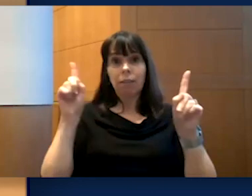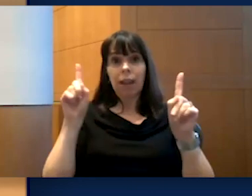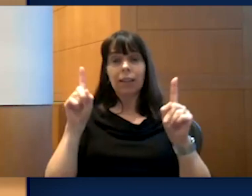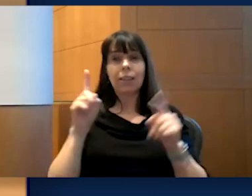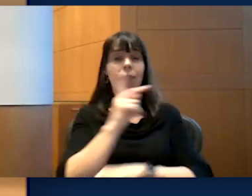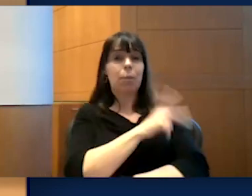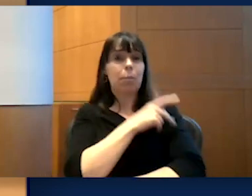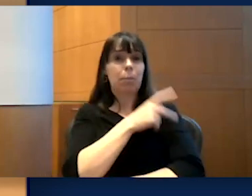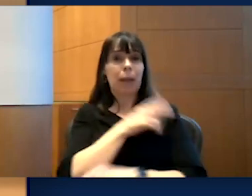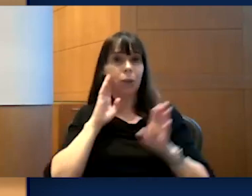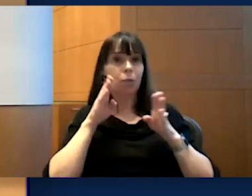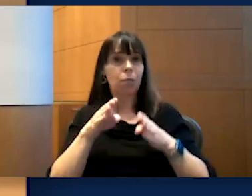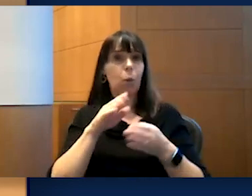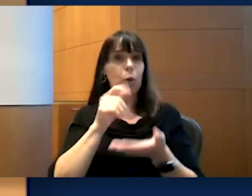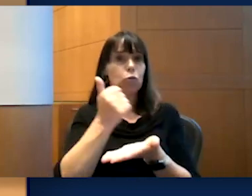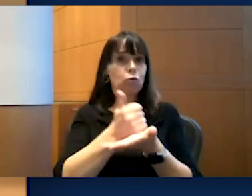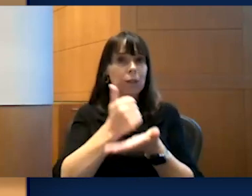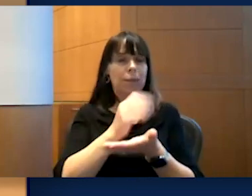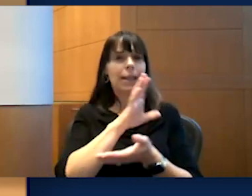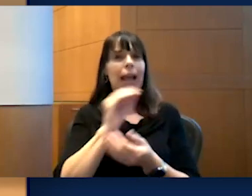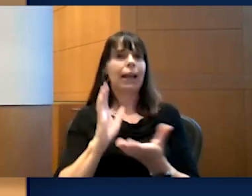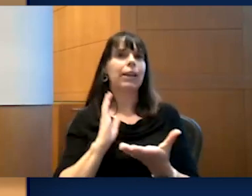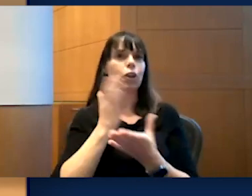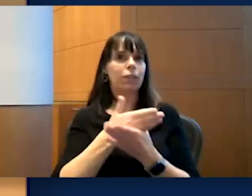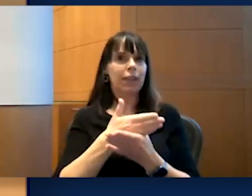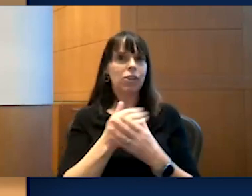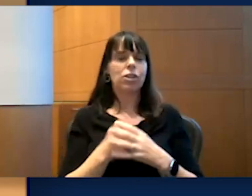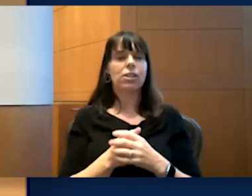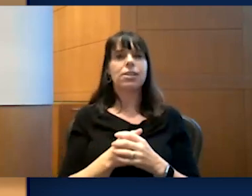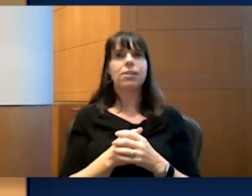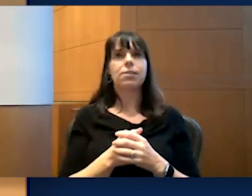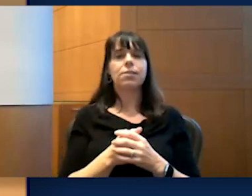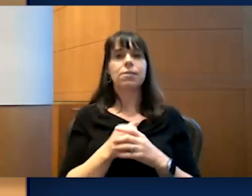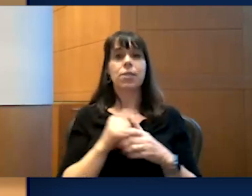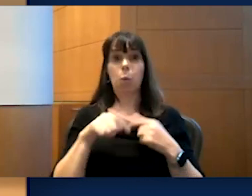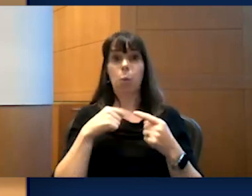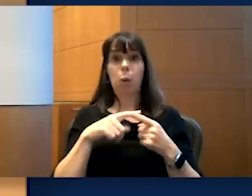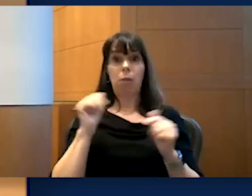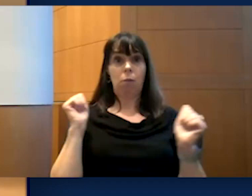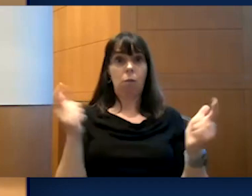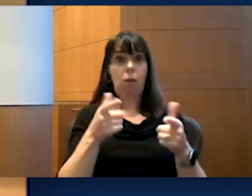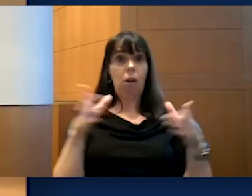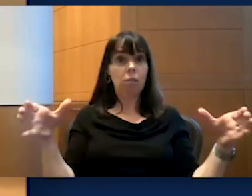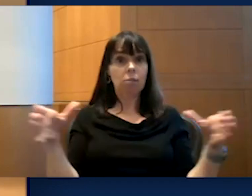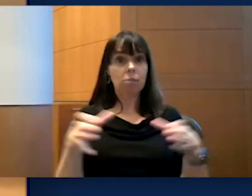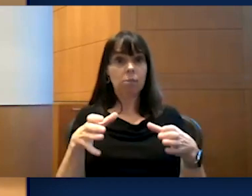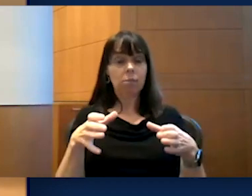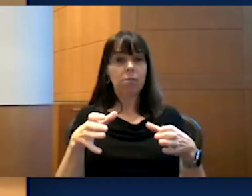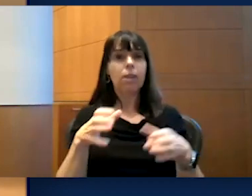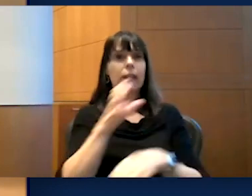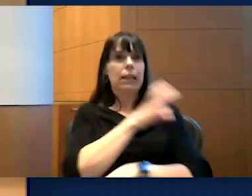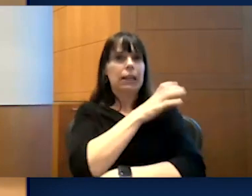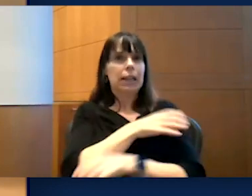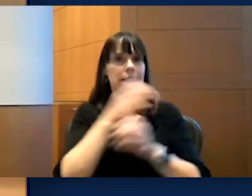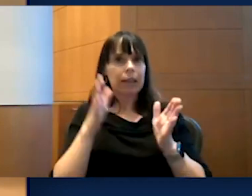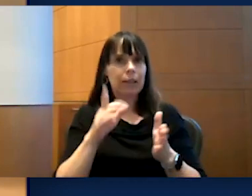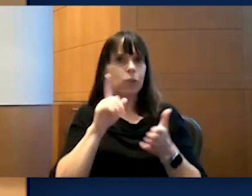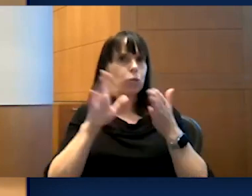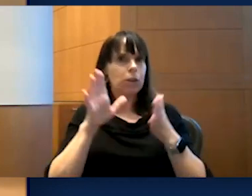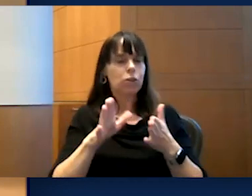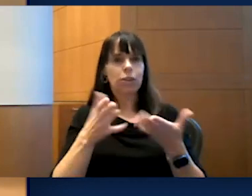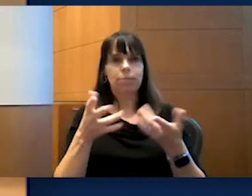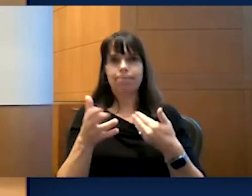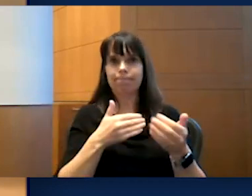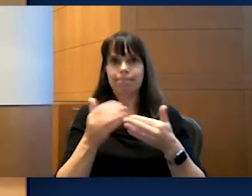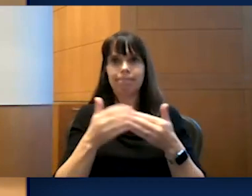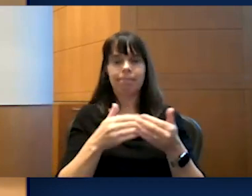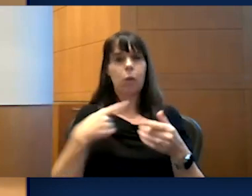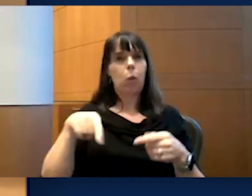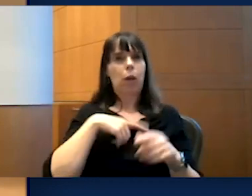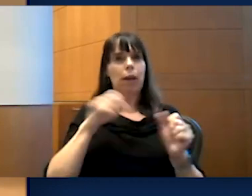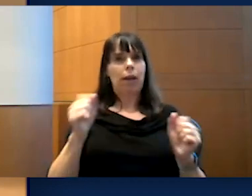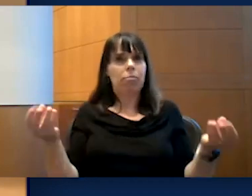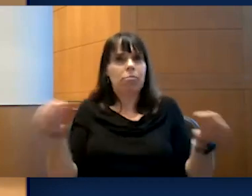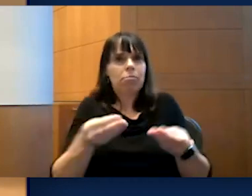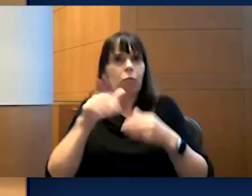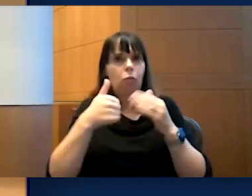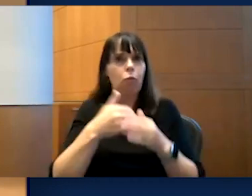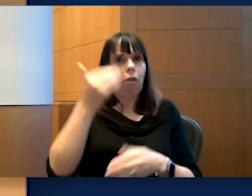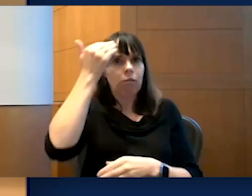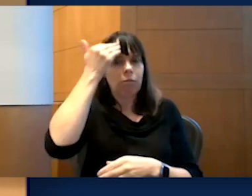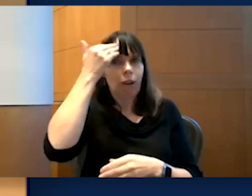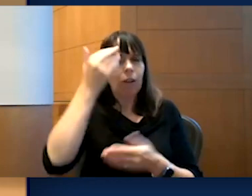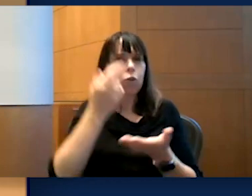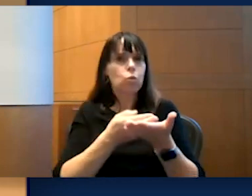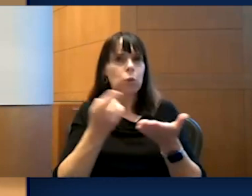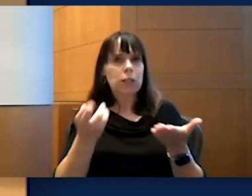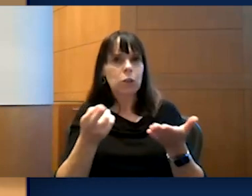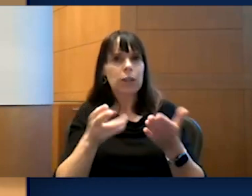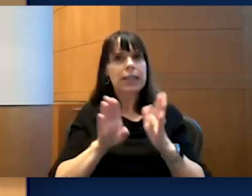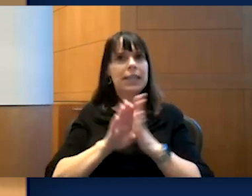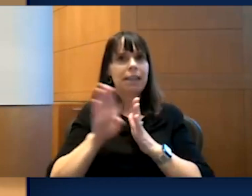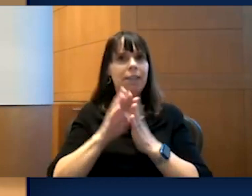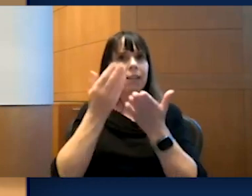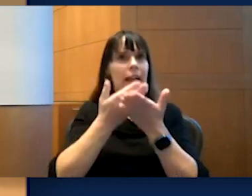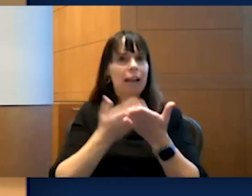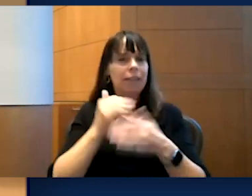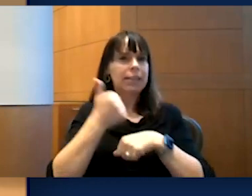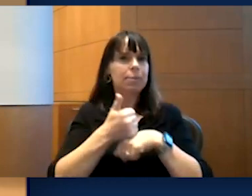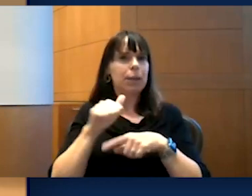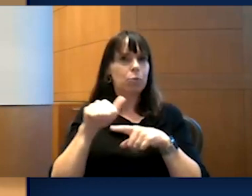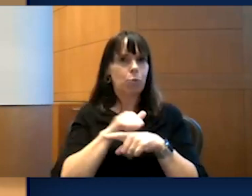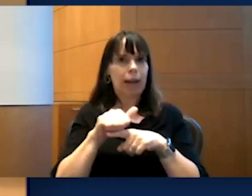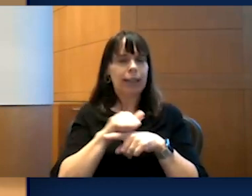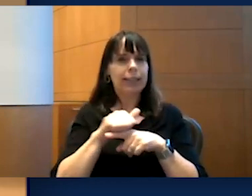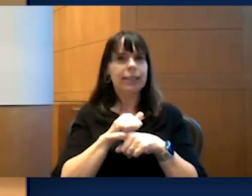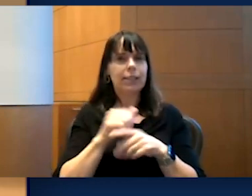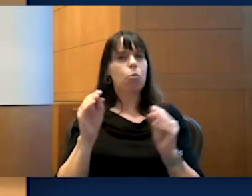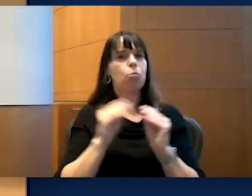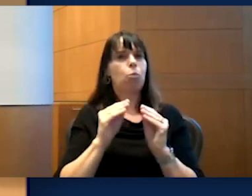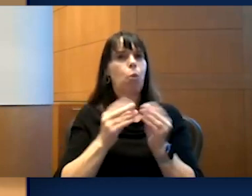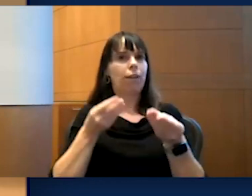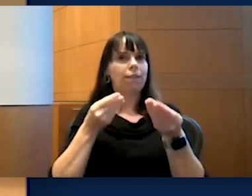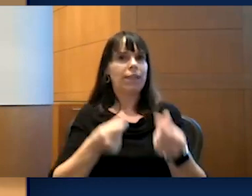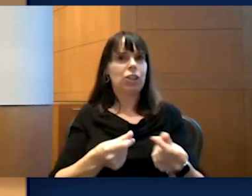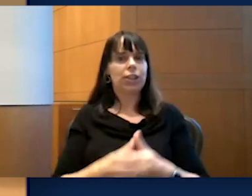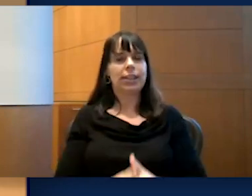When we all come together, clinicians and researchers alike, we can pool our knowledge and resources, develop evidence-based practices more efficiently.